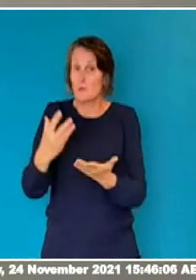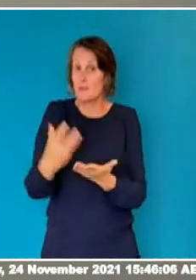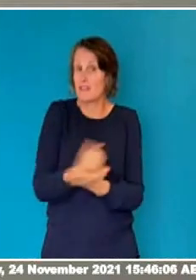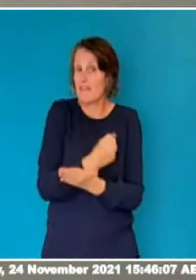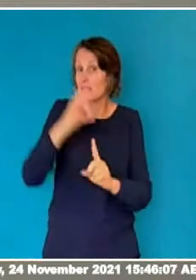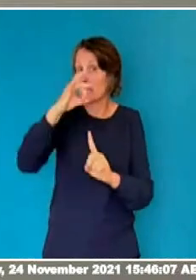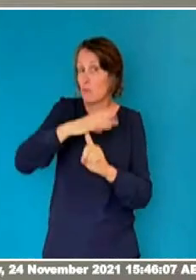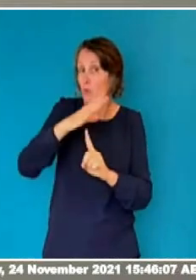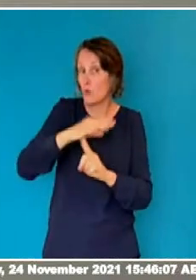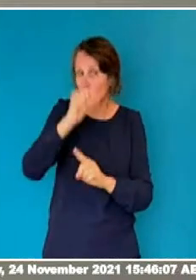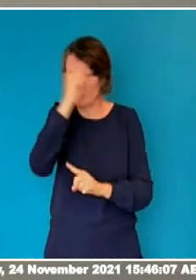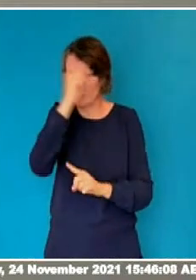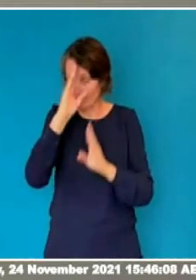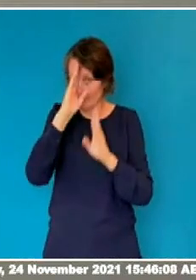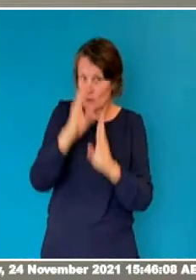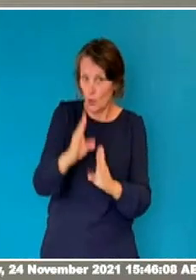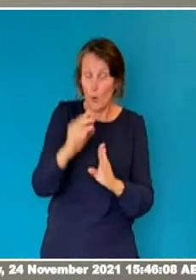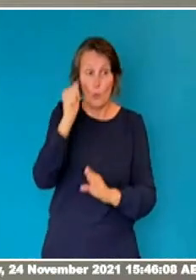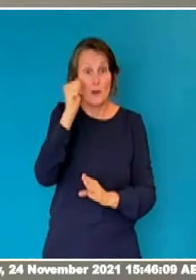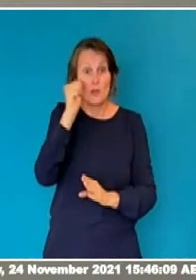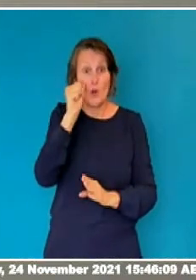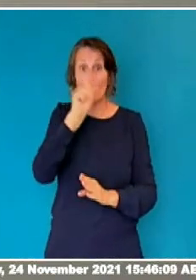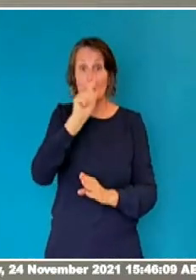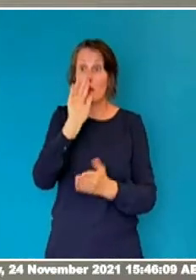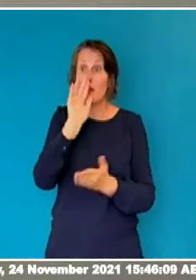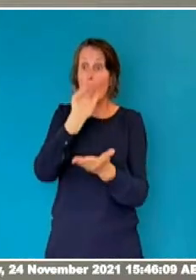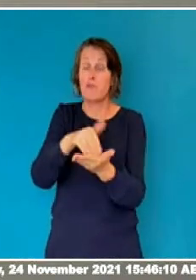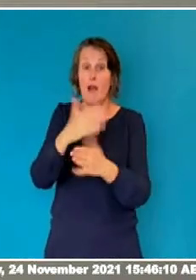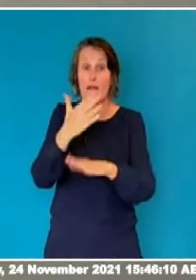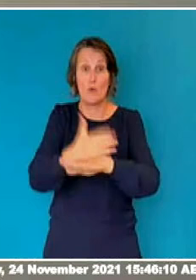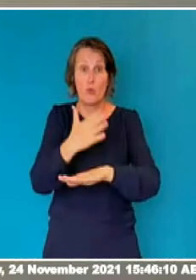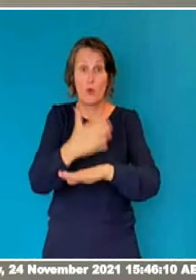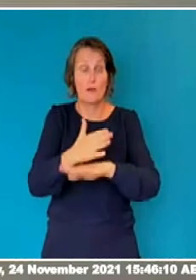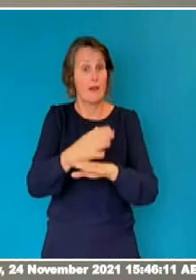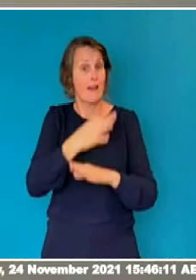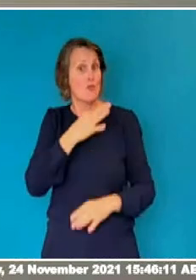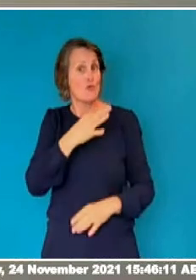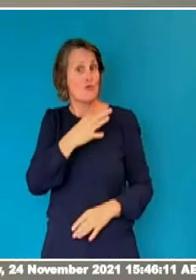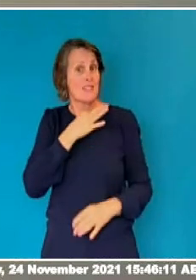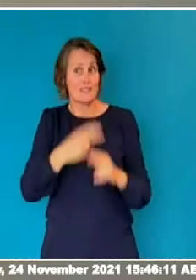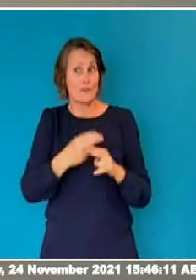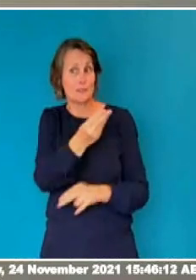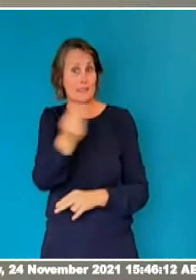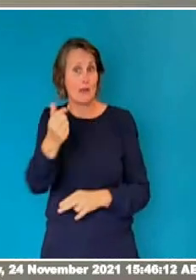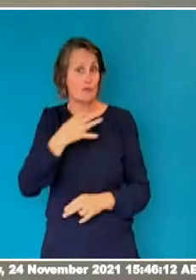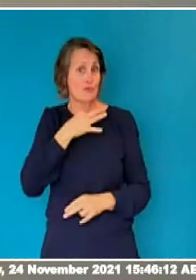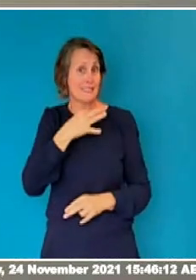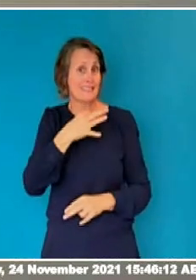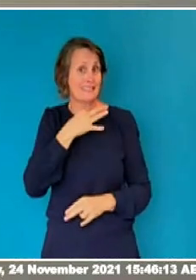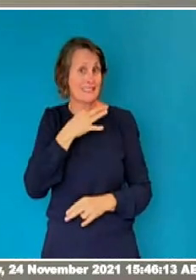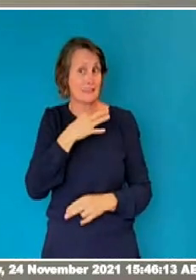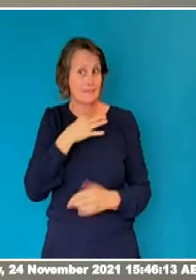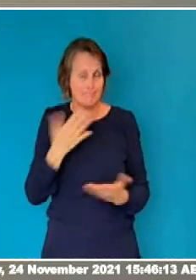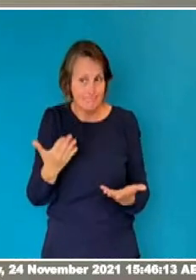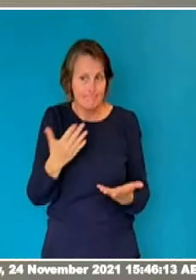We know our people can go to work and there is a very real risk in some instances that